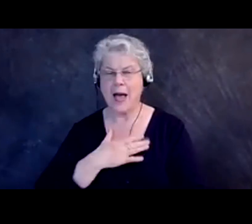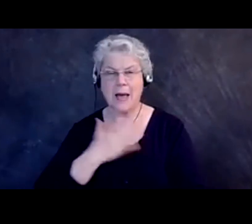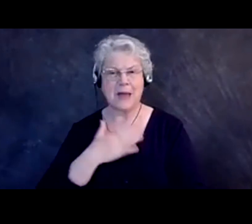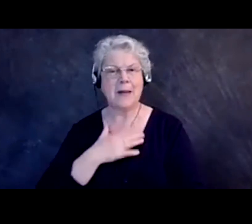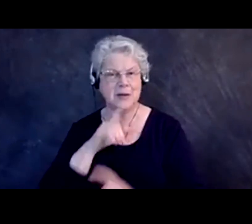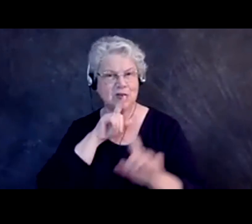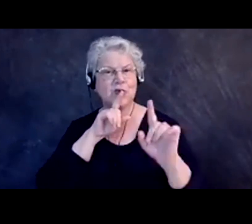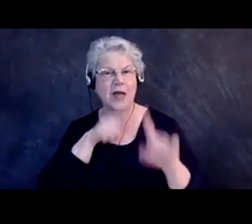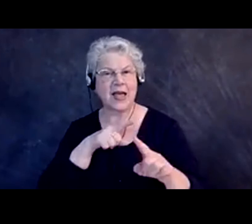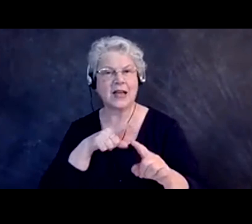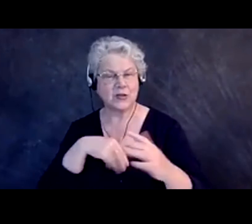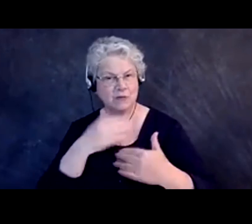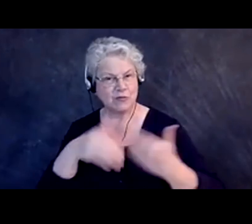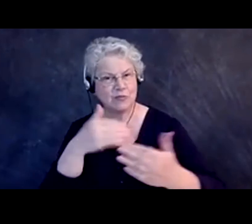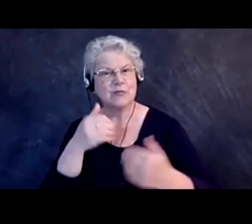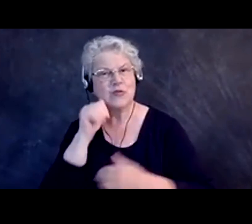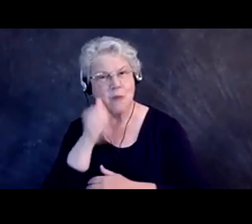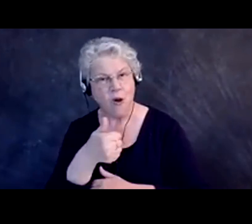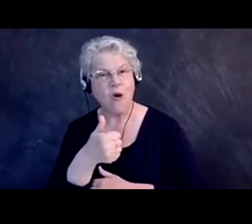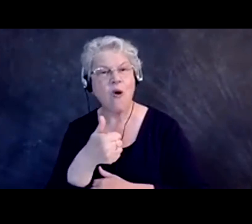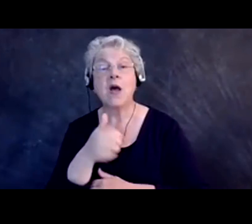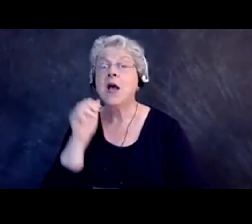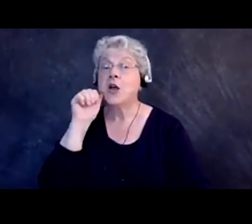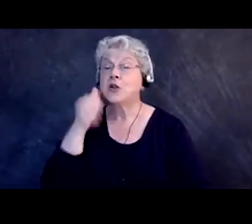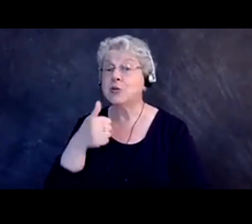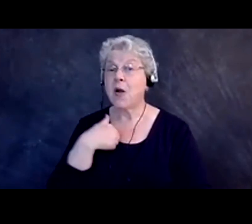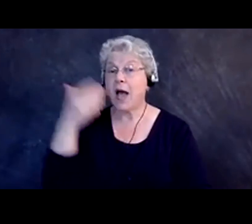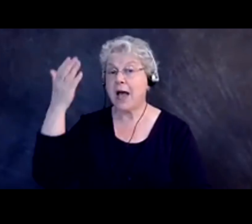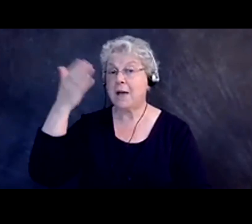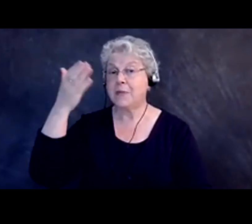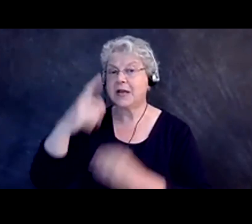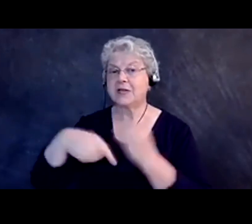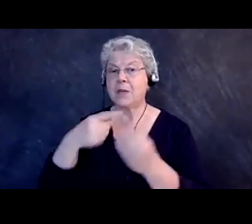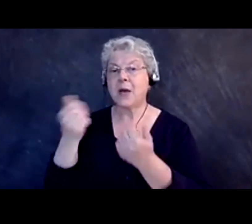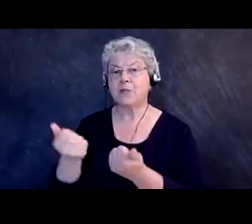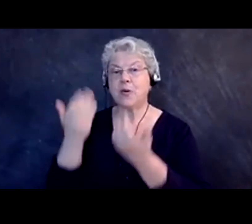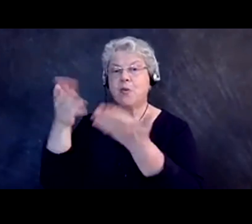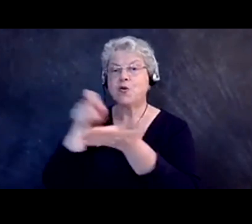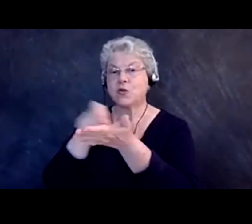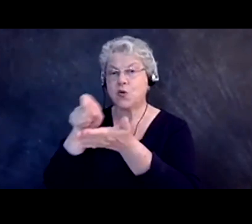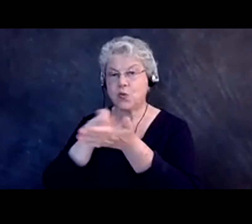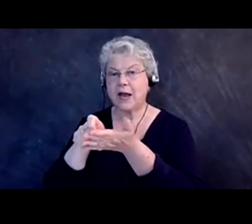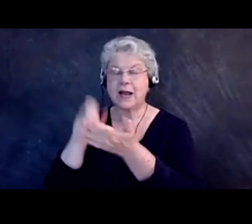throughout the next couple days. Tomorrow, I'll be presenting on proposal writing tips and tricks for